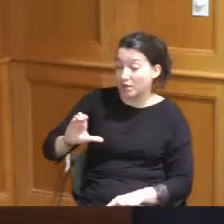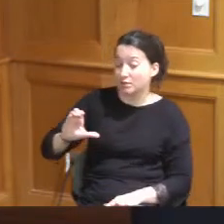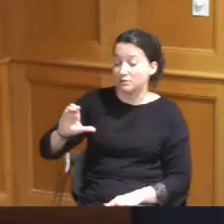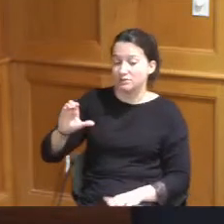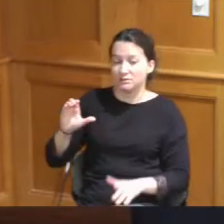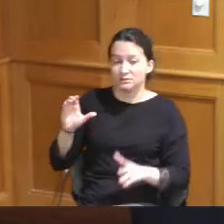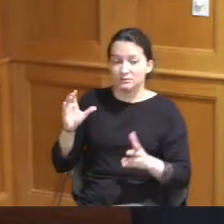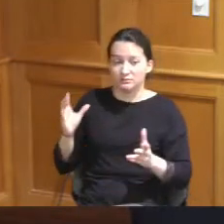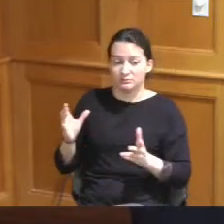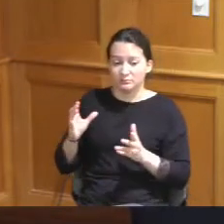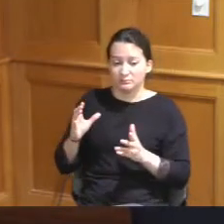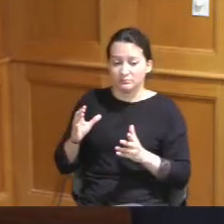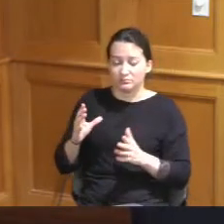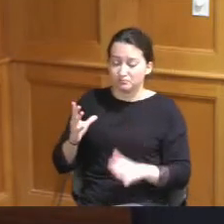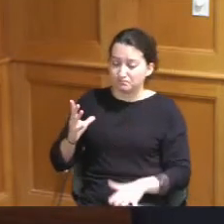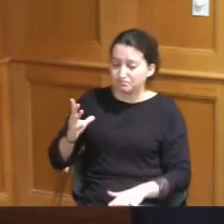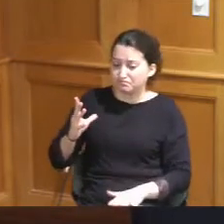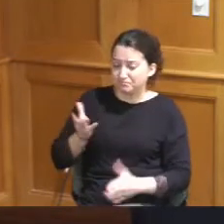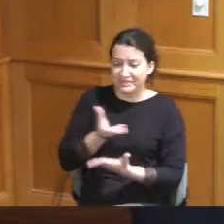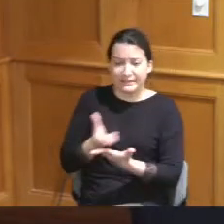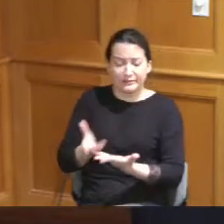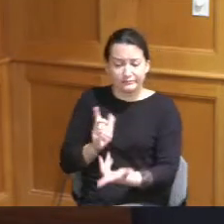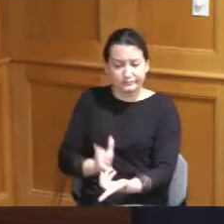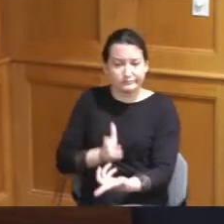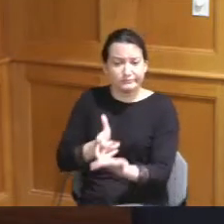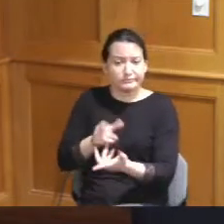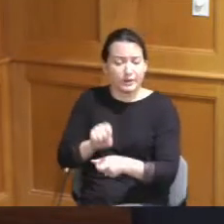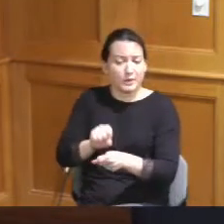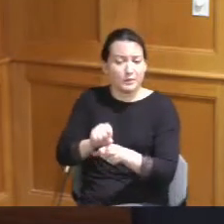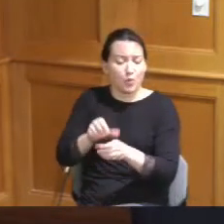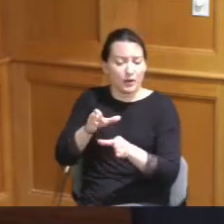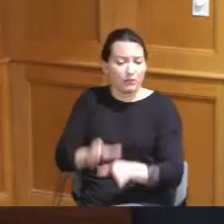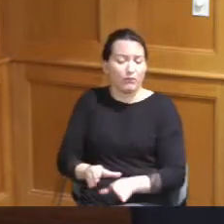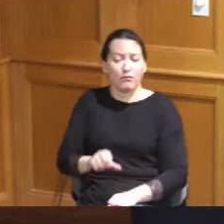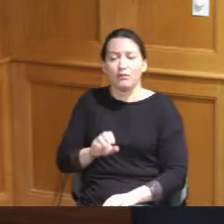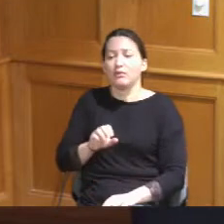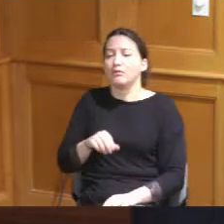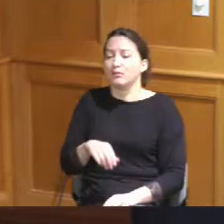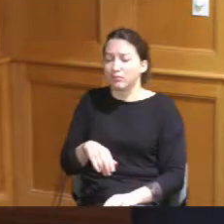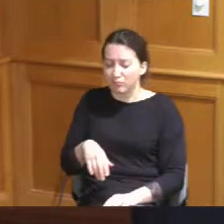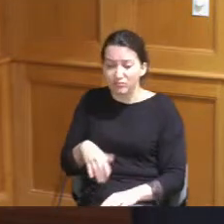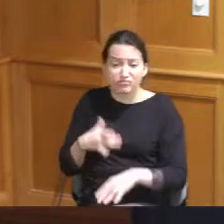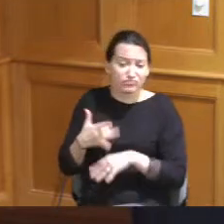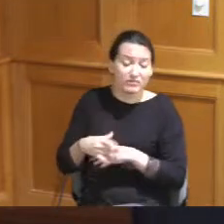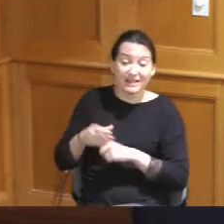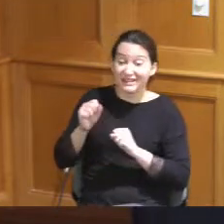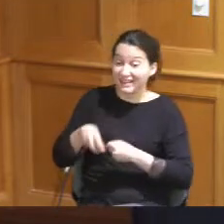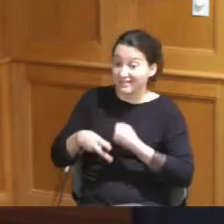amenities for our employees are there options out there that would be cost effective for the county